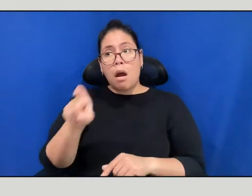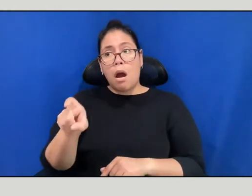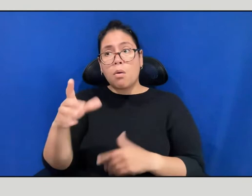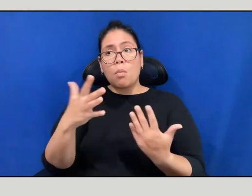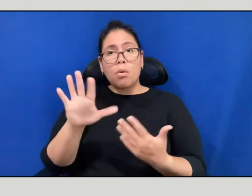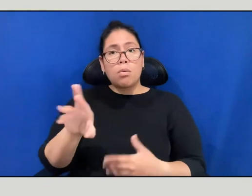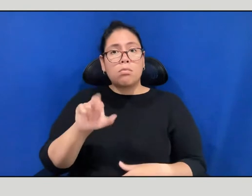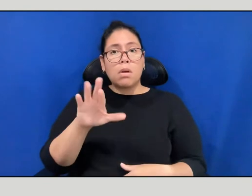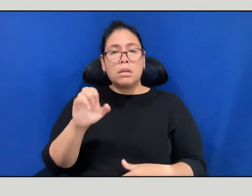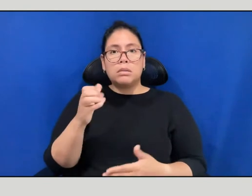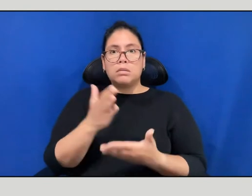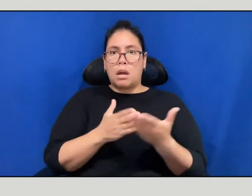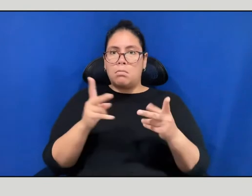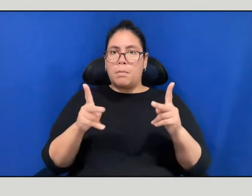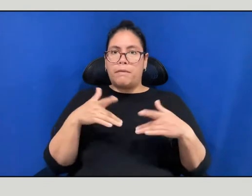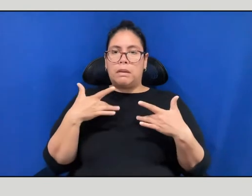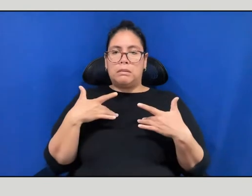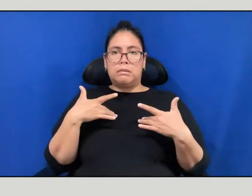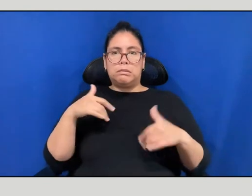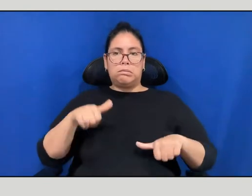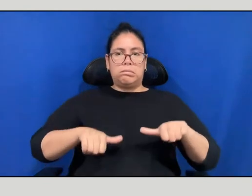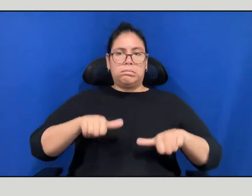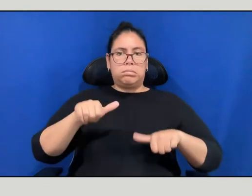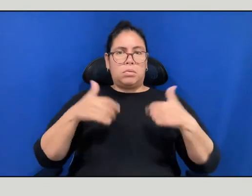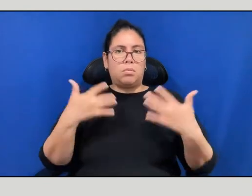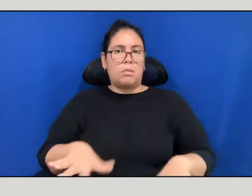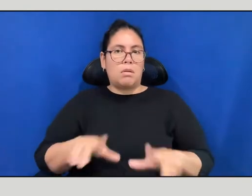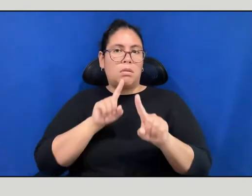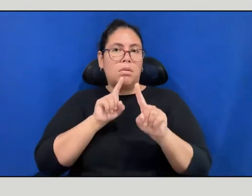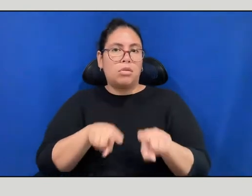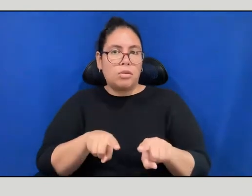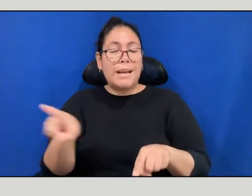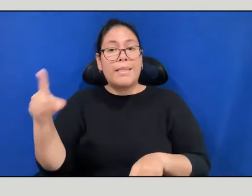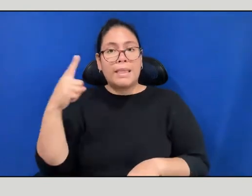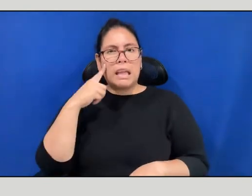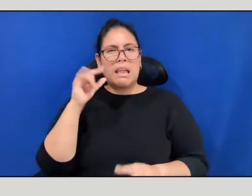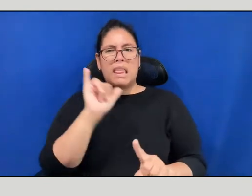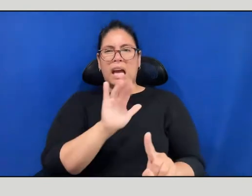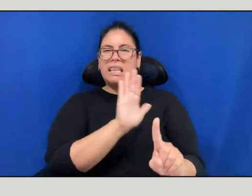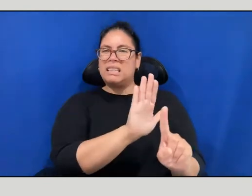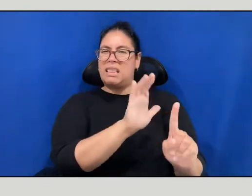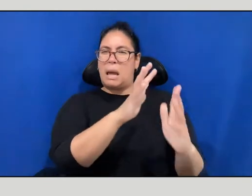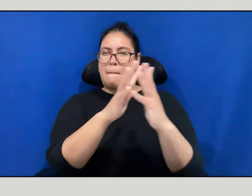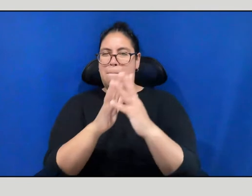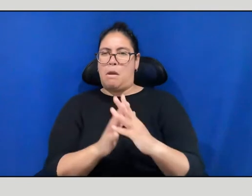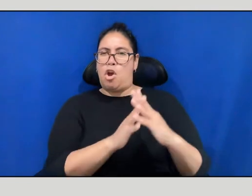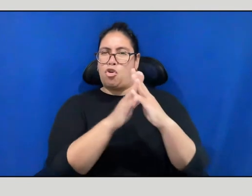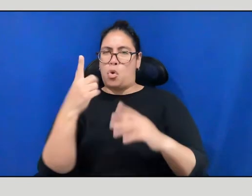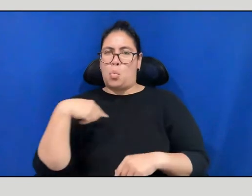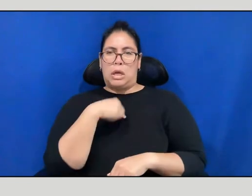to identify racially in Puerto Rico. They think that's an American thing. I think there is a growing consciousness of like,